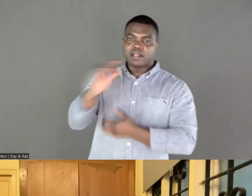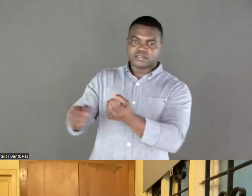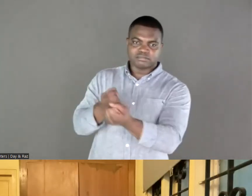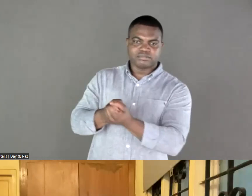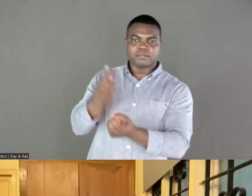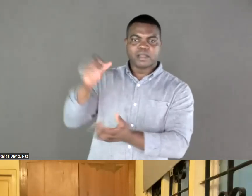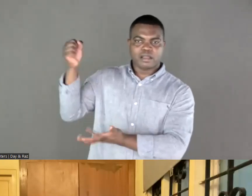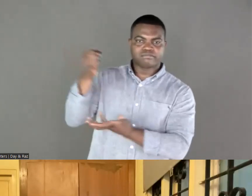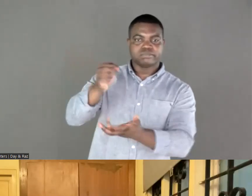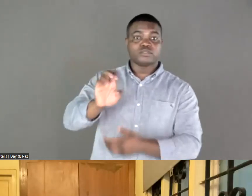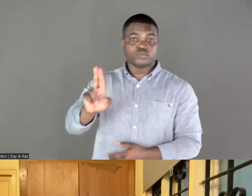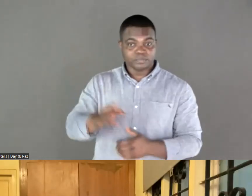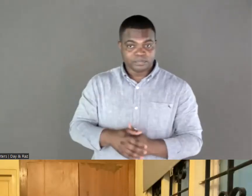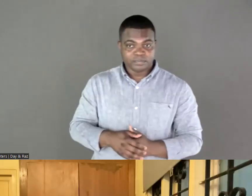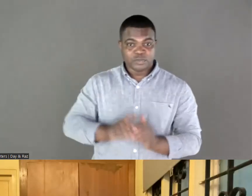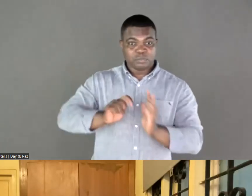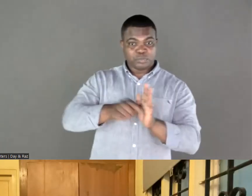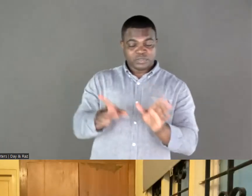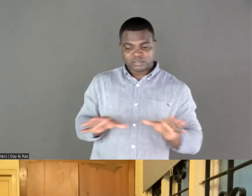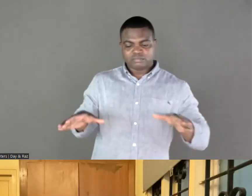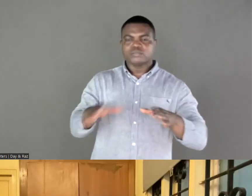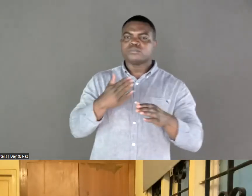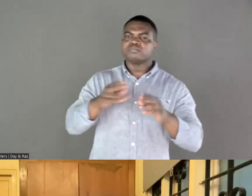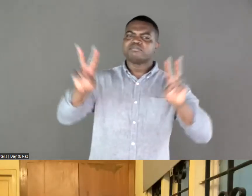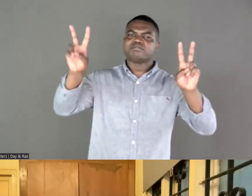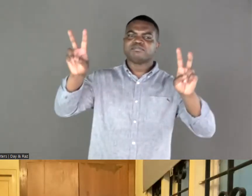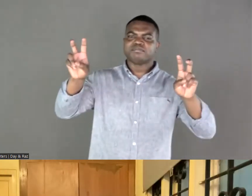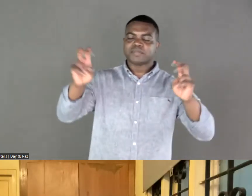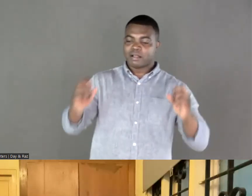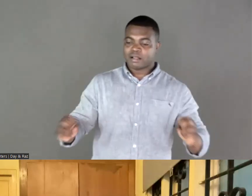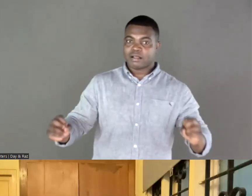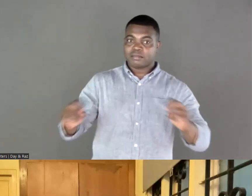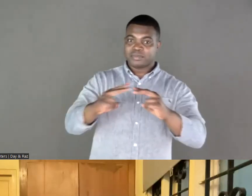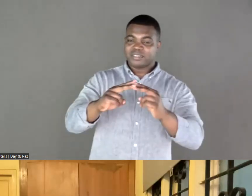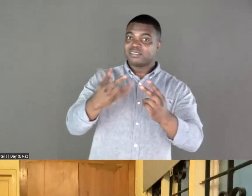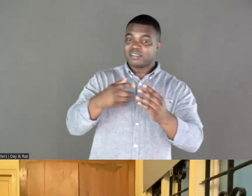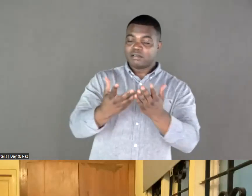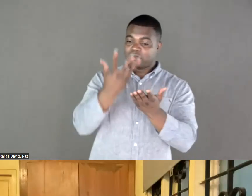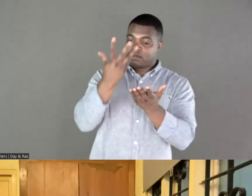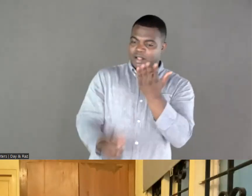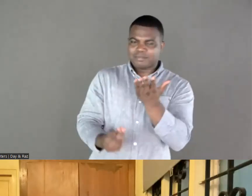since the training had taken place, many alumni were reporting that they had positive experiences